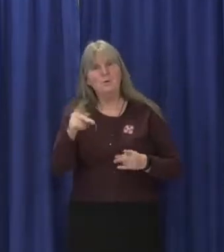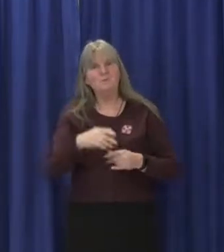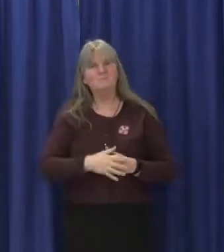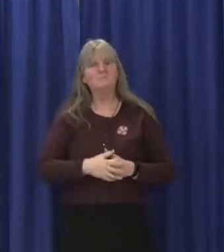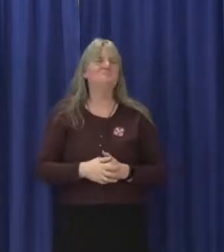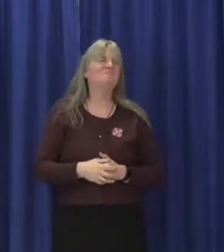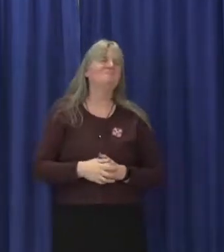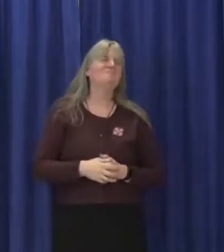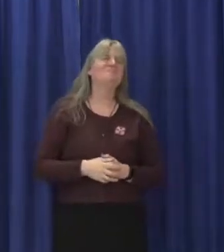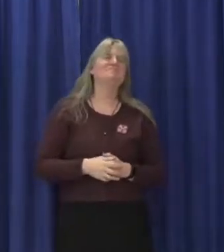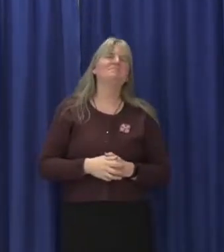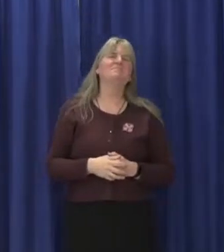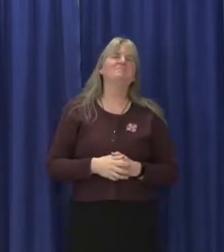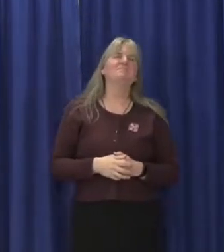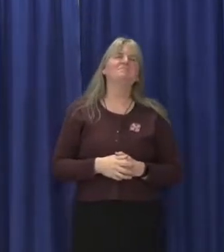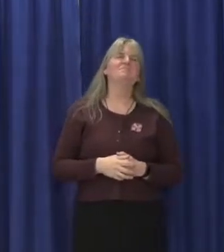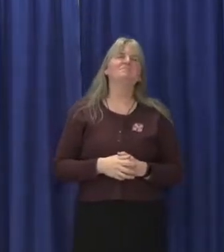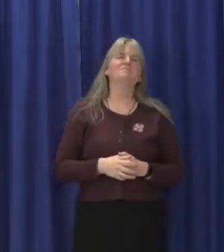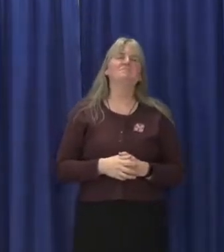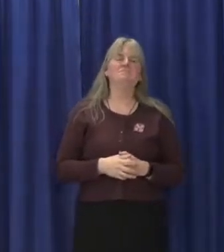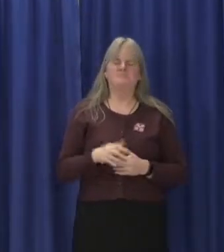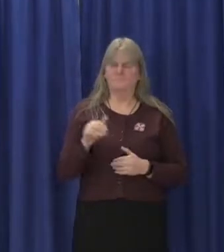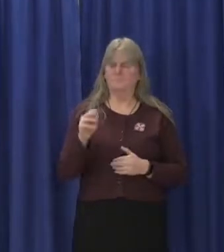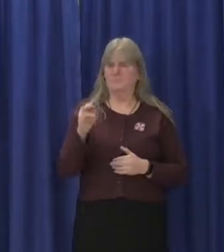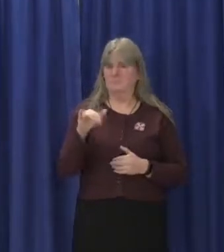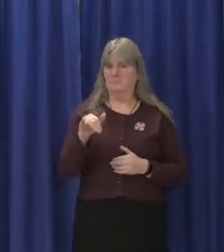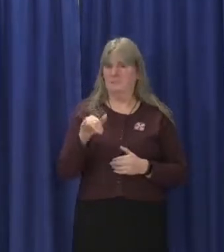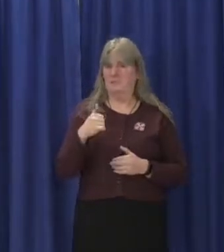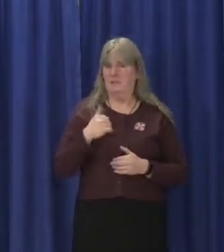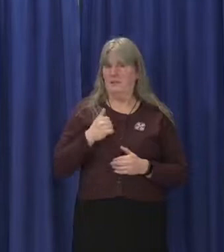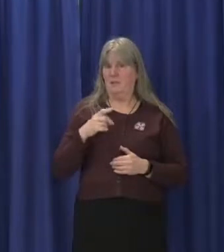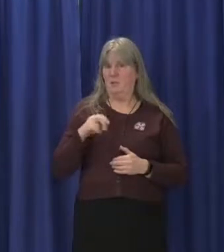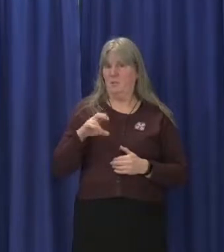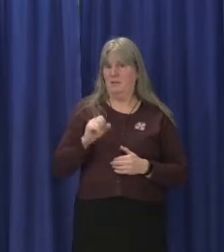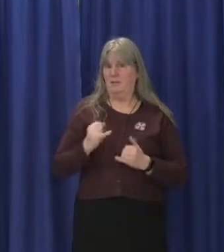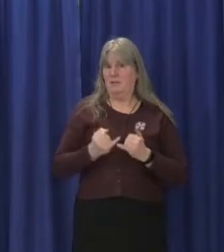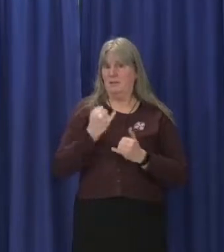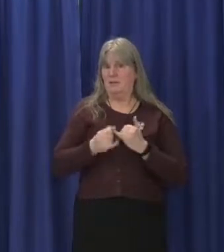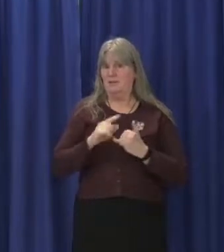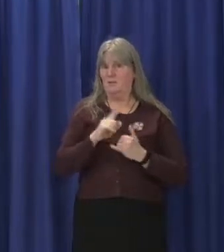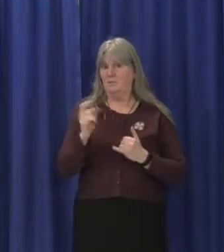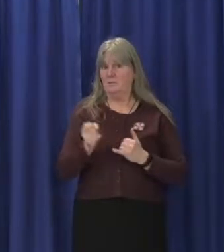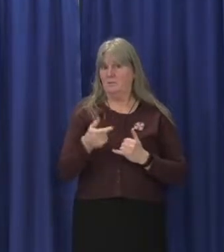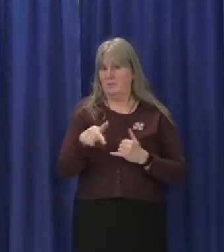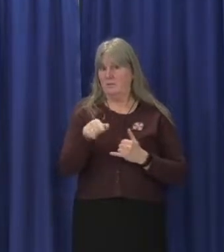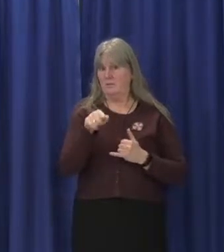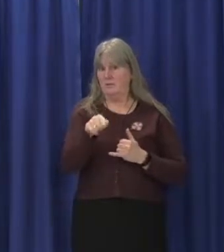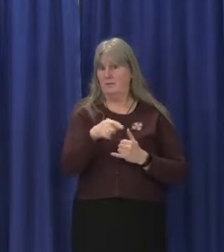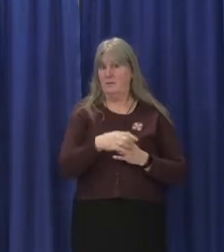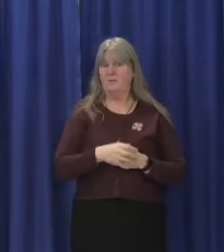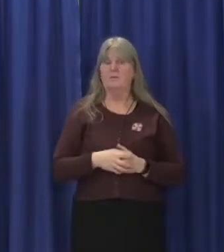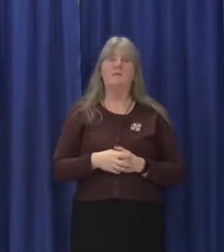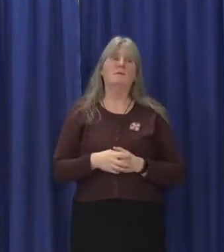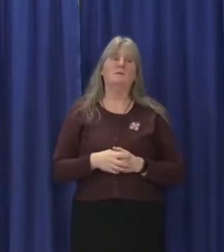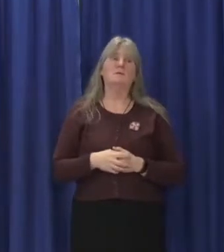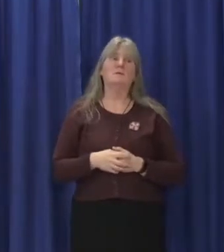Thank you. I'll circle back to Amy, at Canadian Press for final question if you're still on the line, Amy?